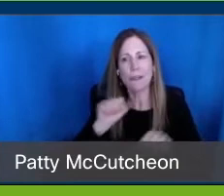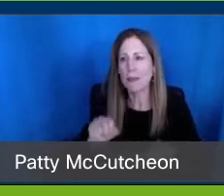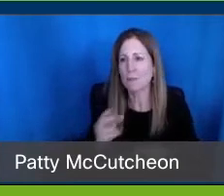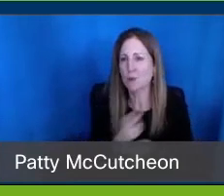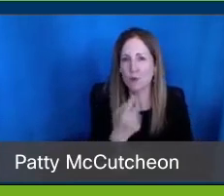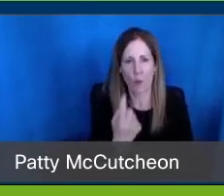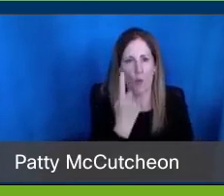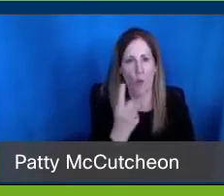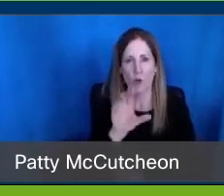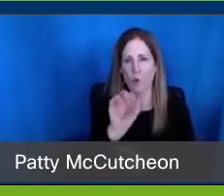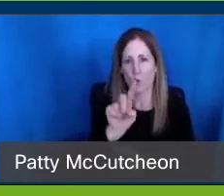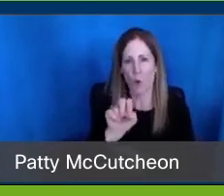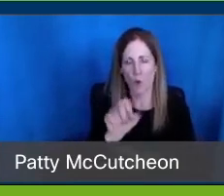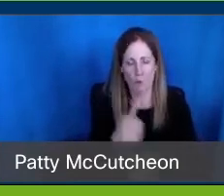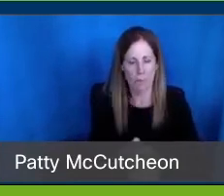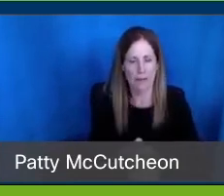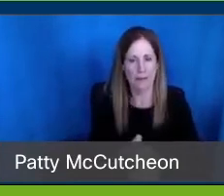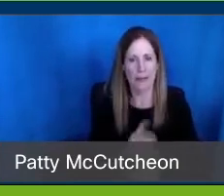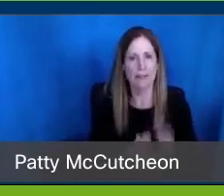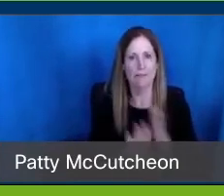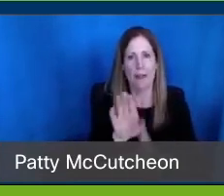and develop the app, and we learned a lot about that.